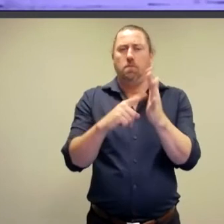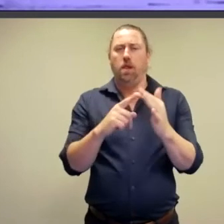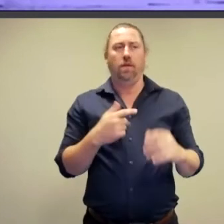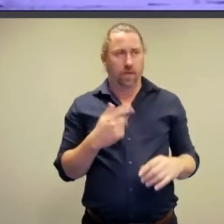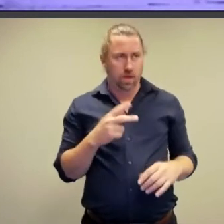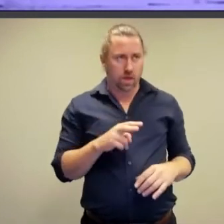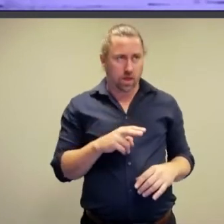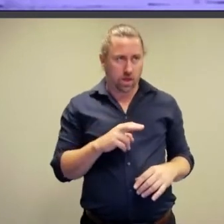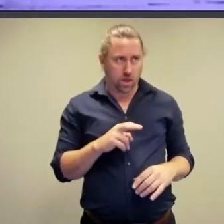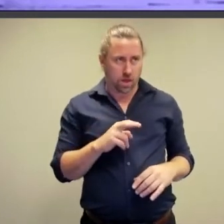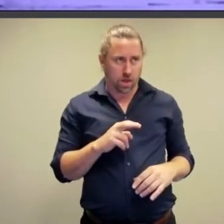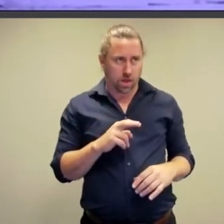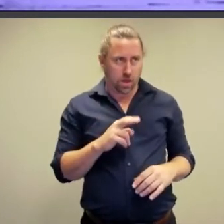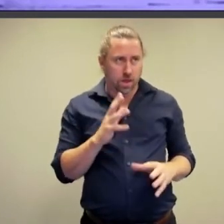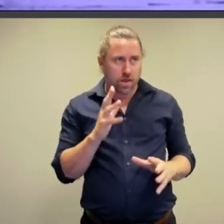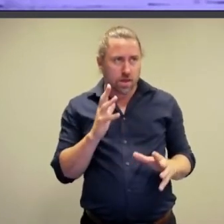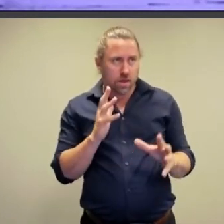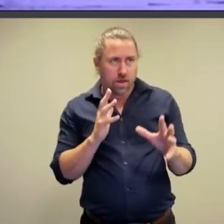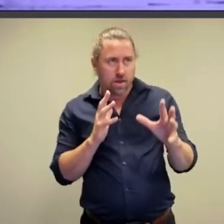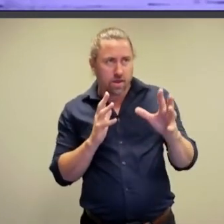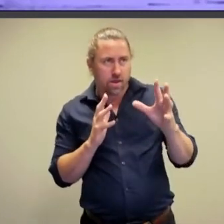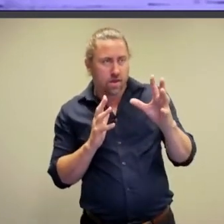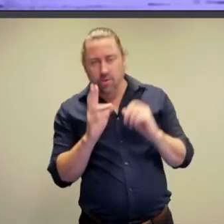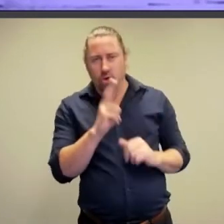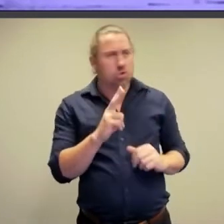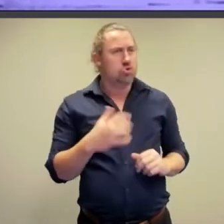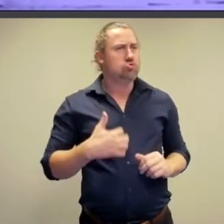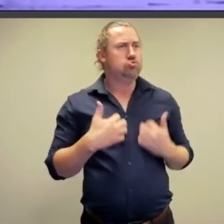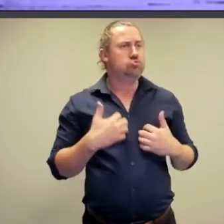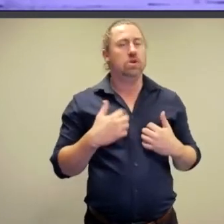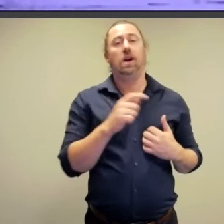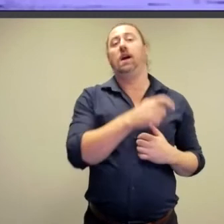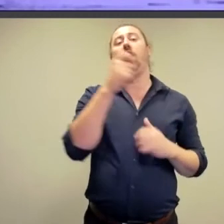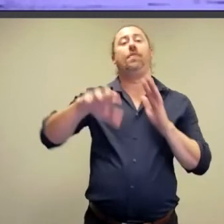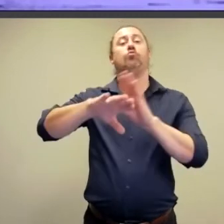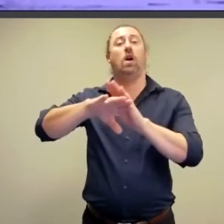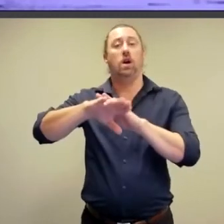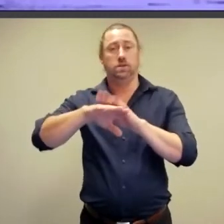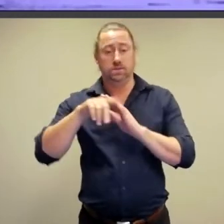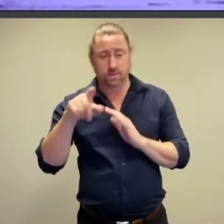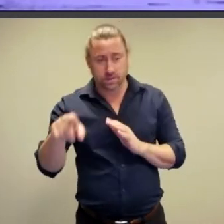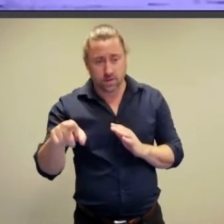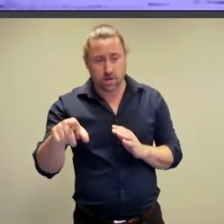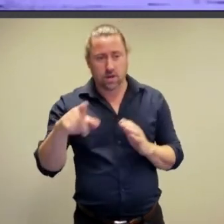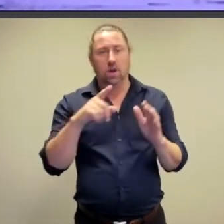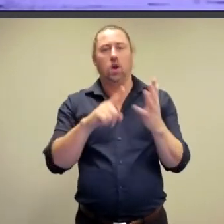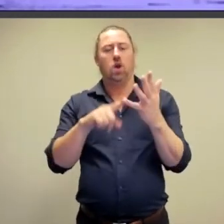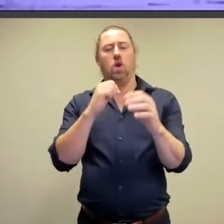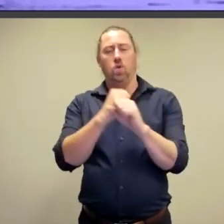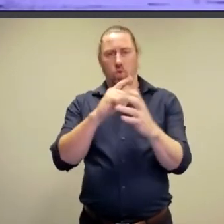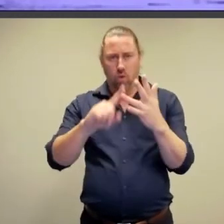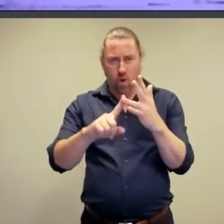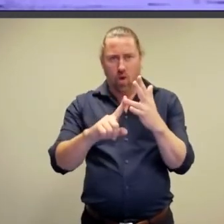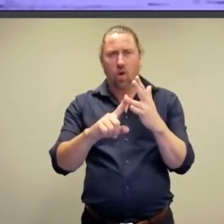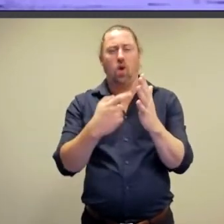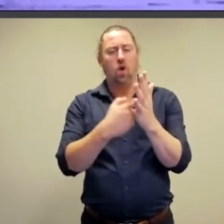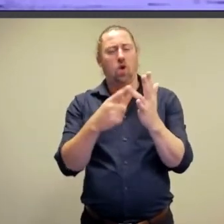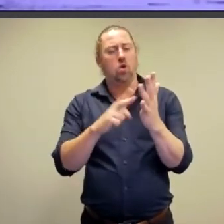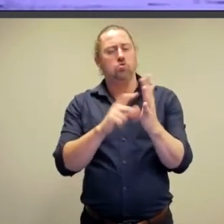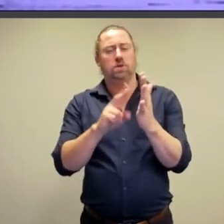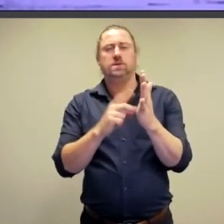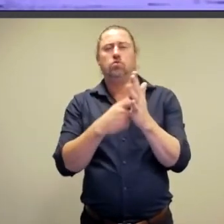to watch. On the right, we have a video by